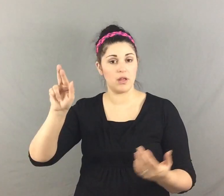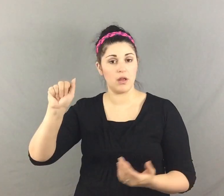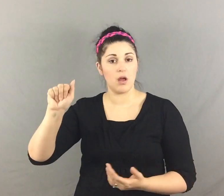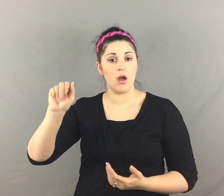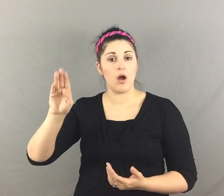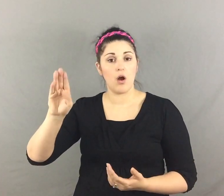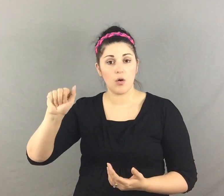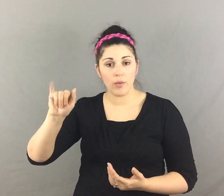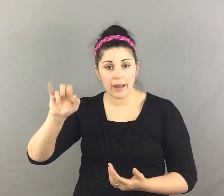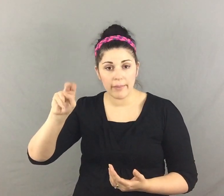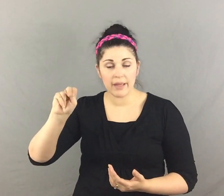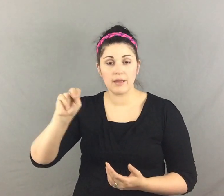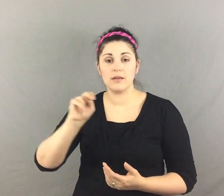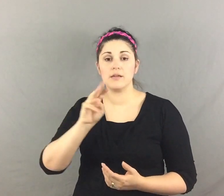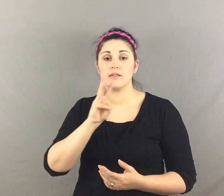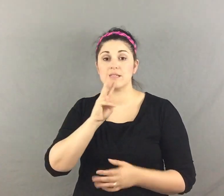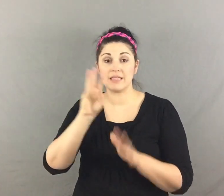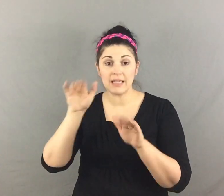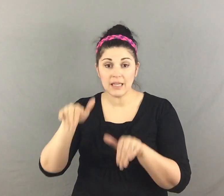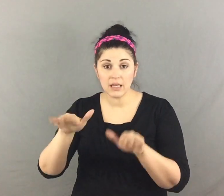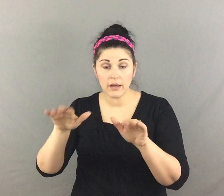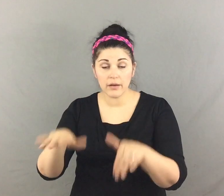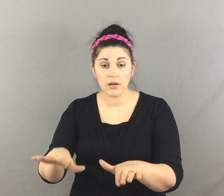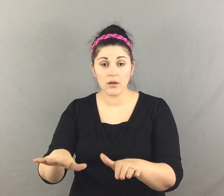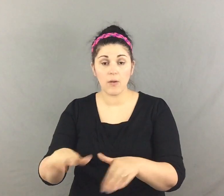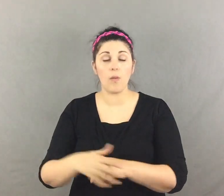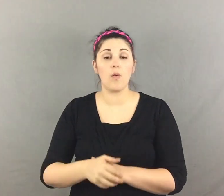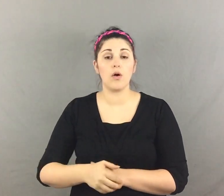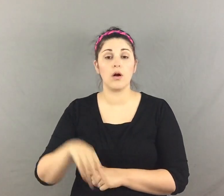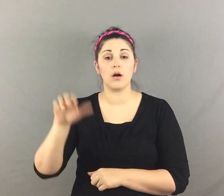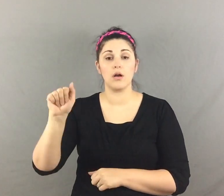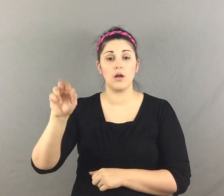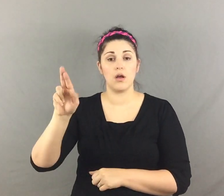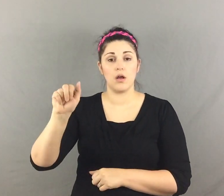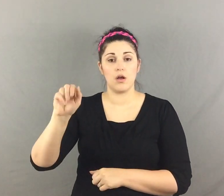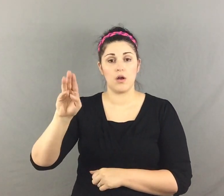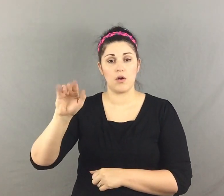the Arabian Sea or Arabian Sea.